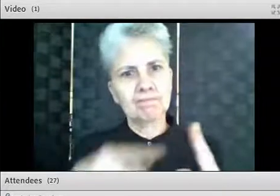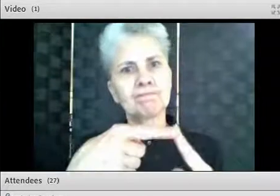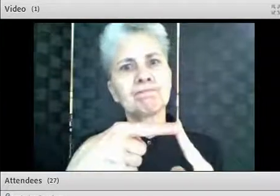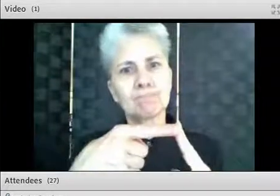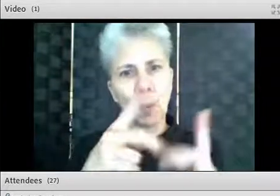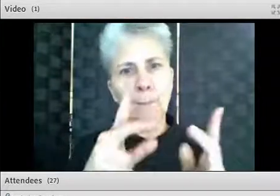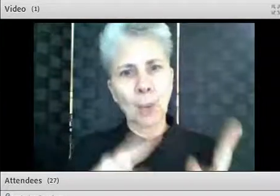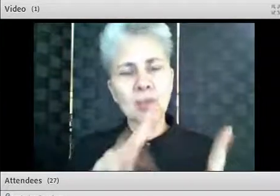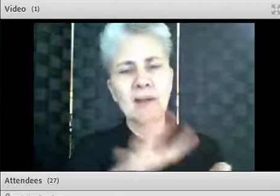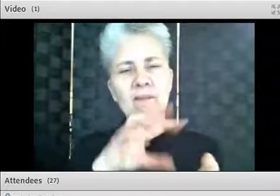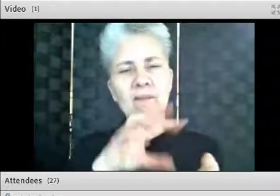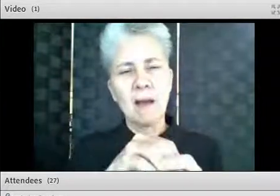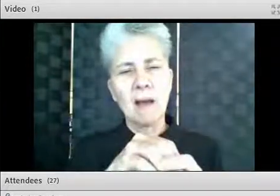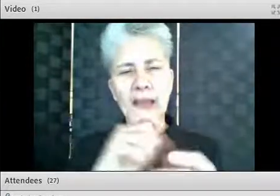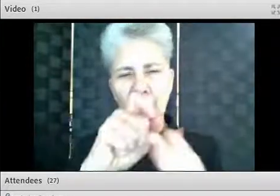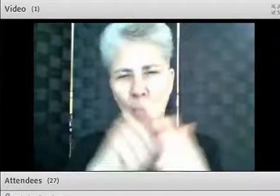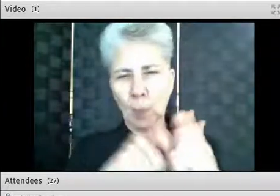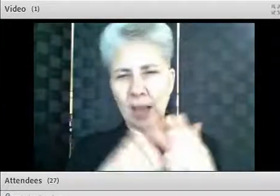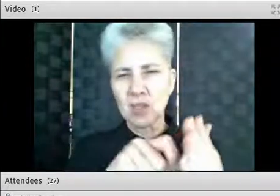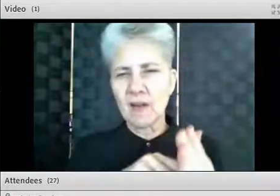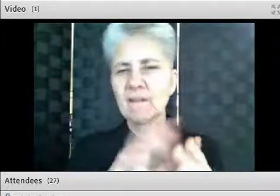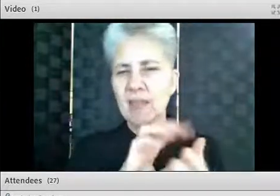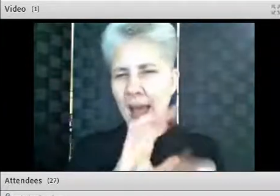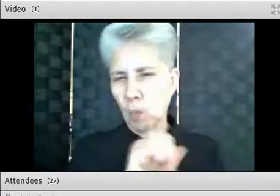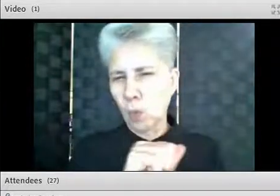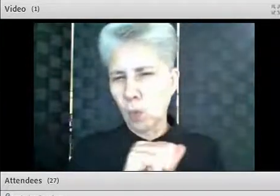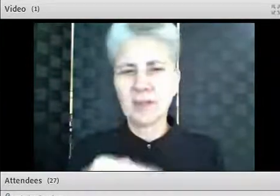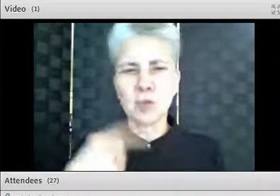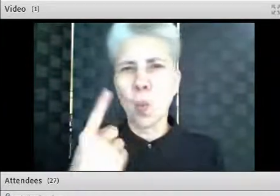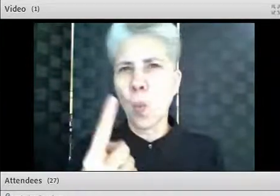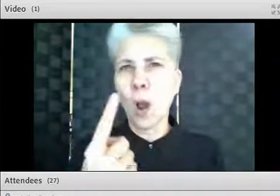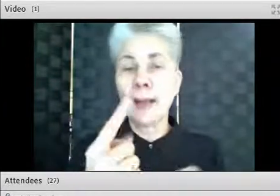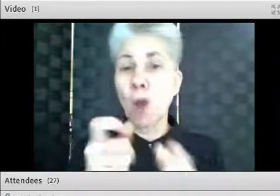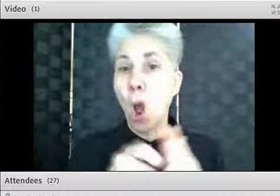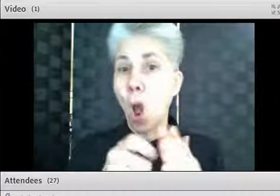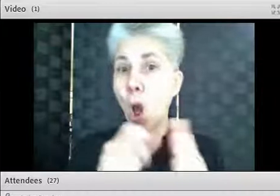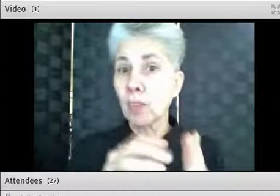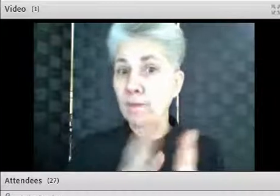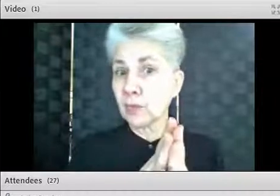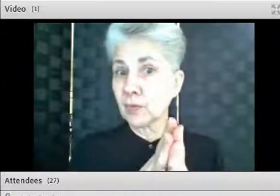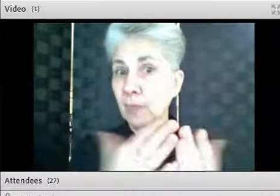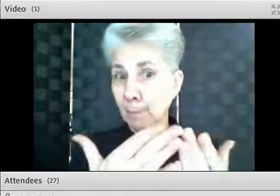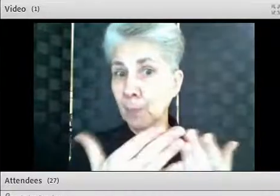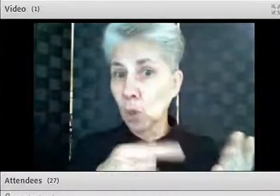in the creation of that work. So, like, if there's one author of the work, you know,